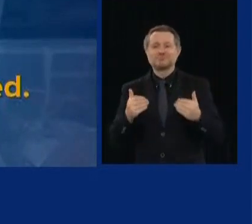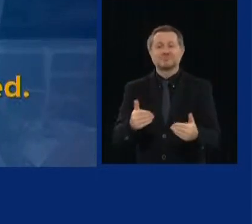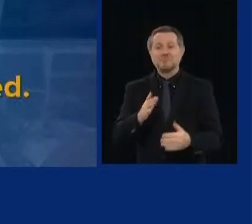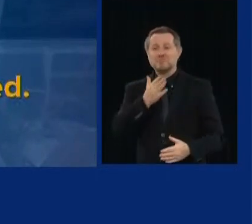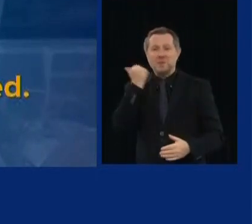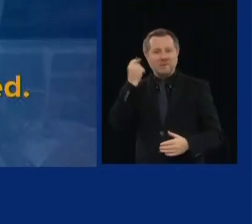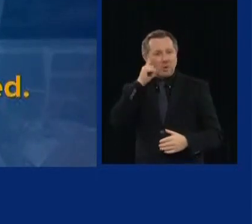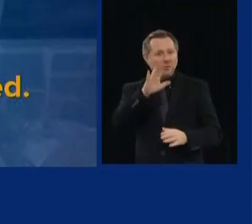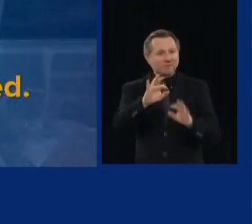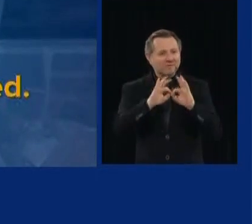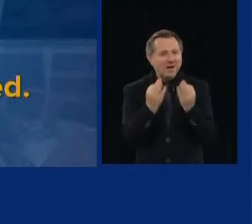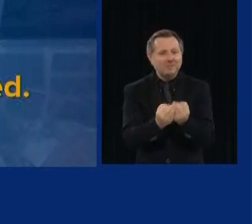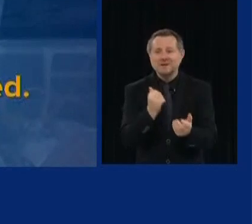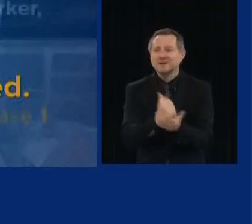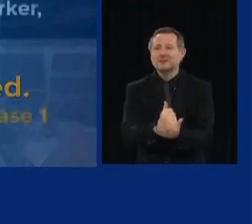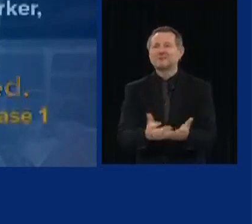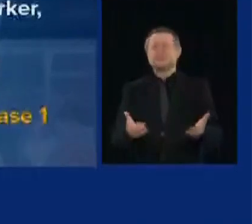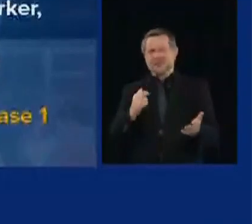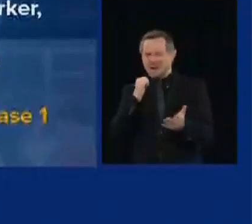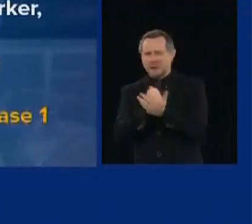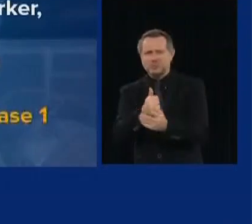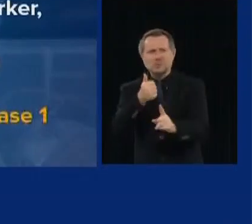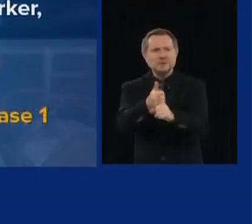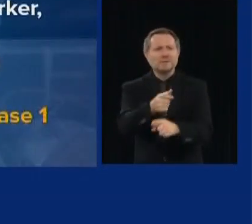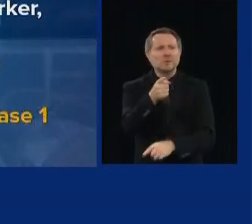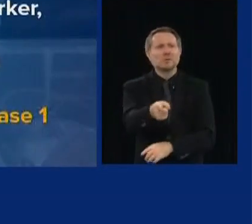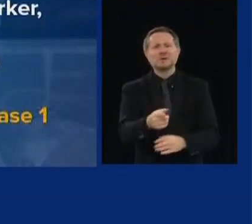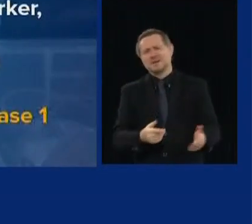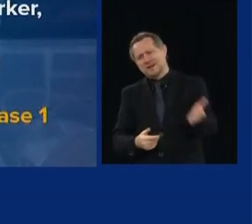THE STATES. THE BETTER FOR SOCIETY.